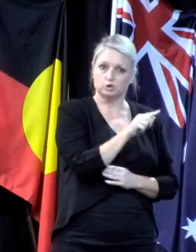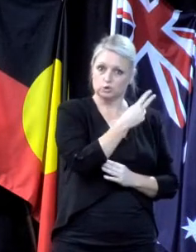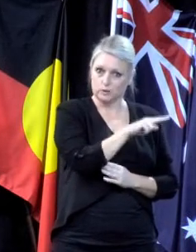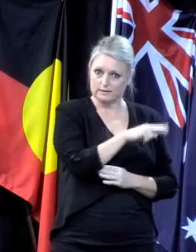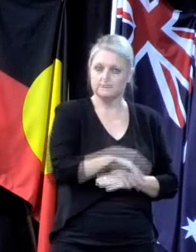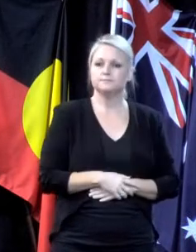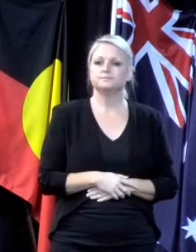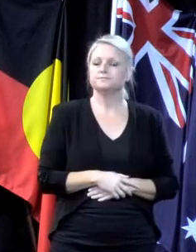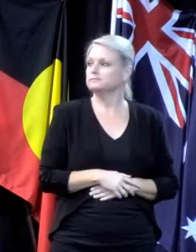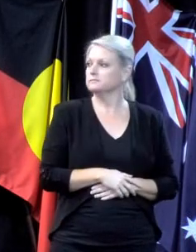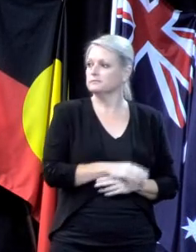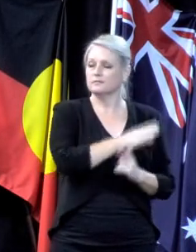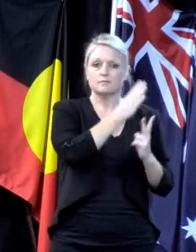Ms. Swancutt's eight to 27.